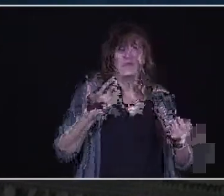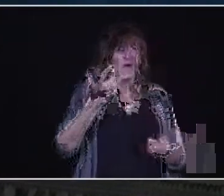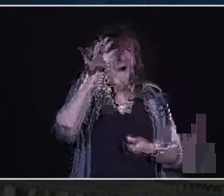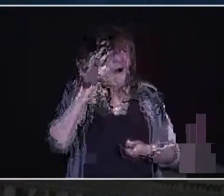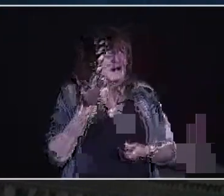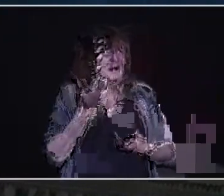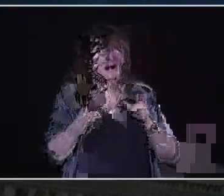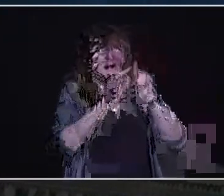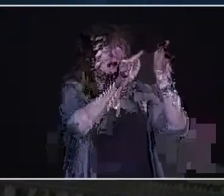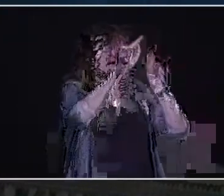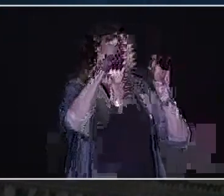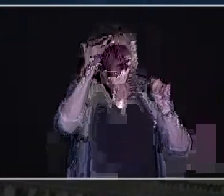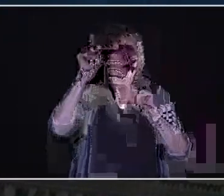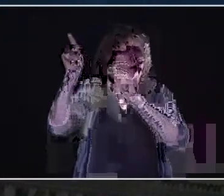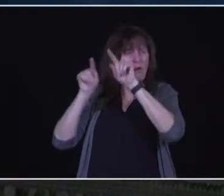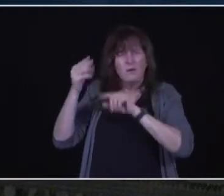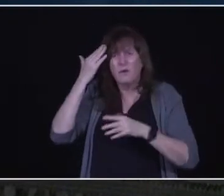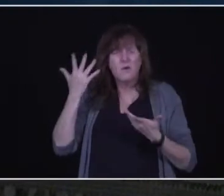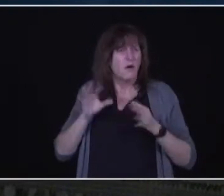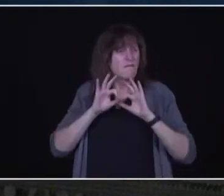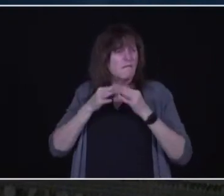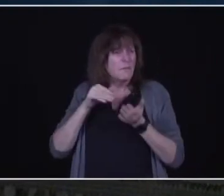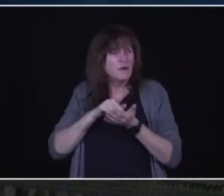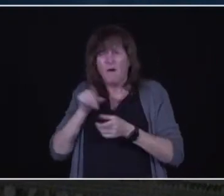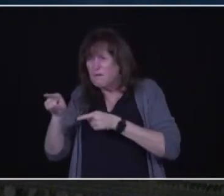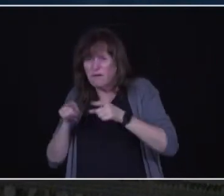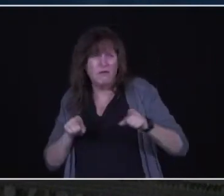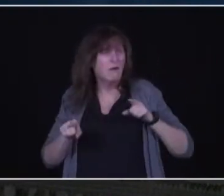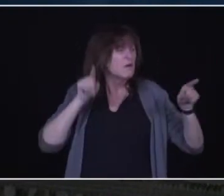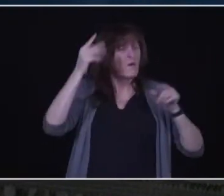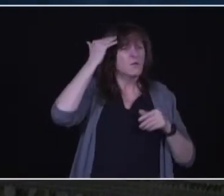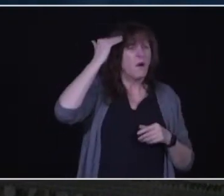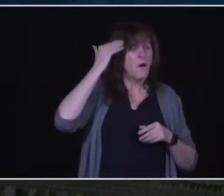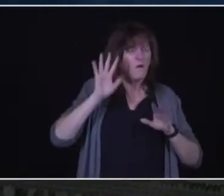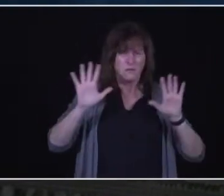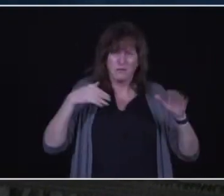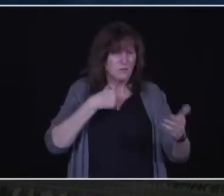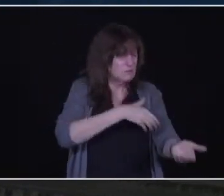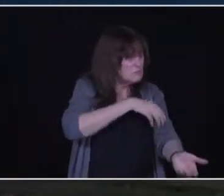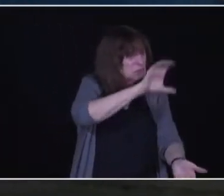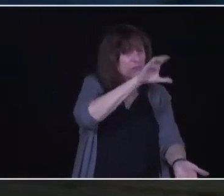, the primary care physicians we empower them to do that work. Thank you. Follow-up?